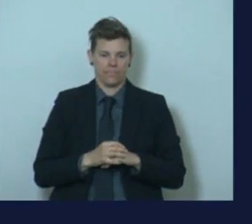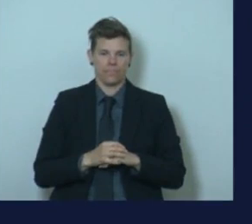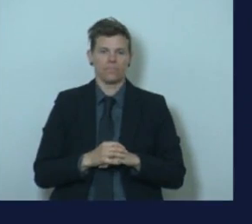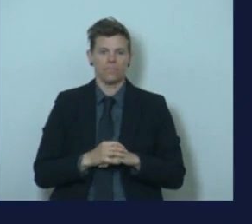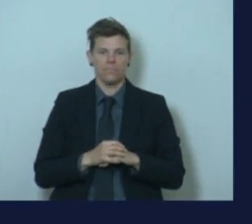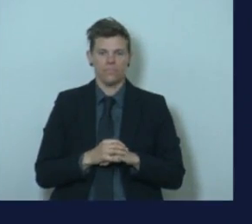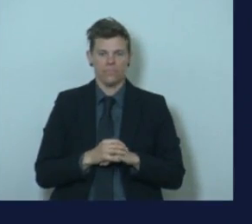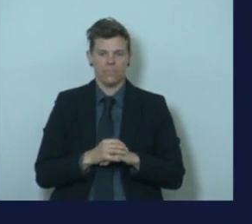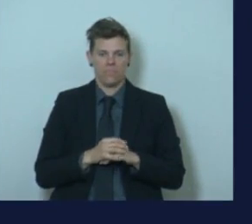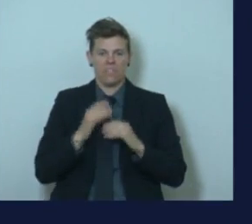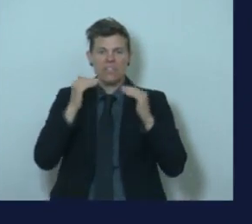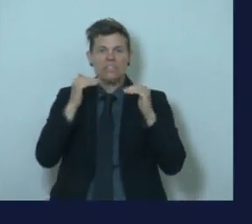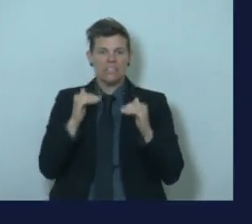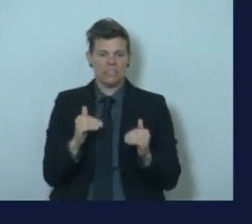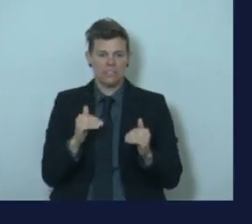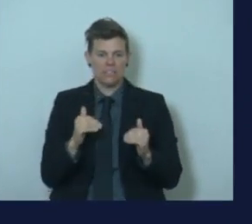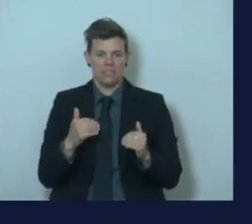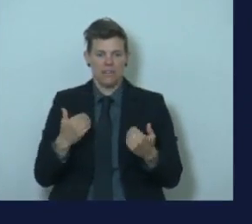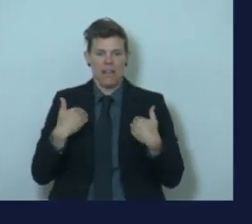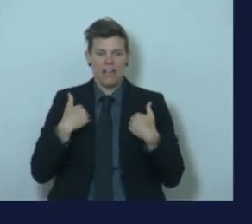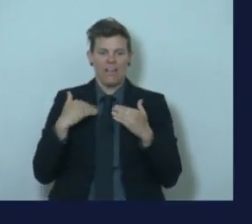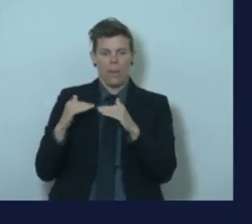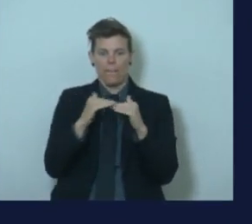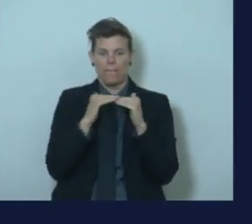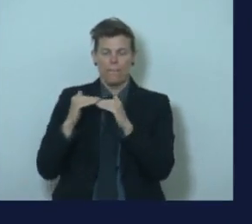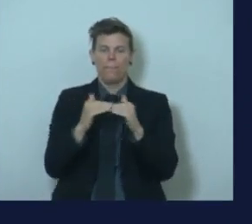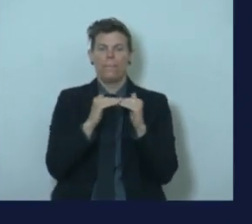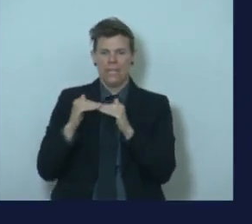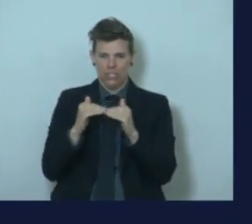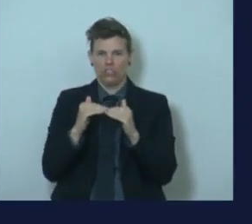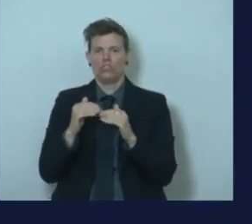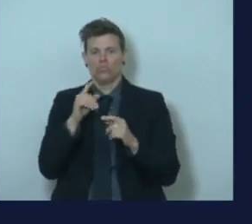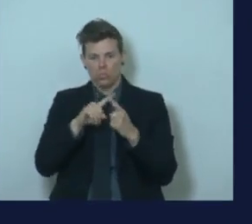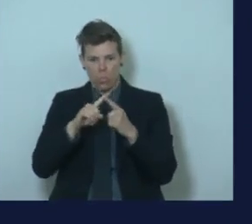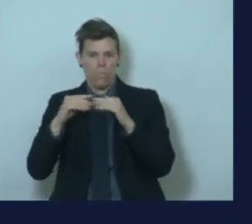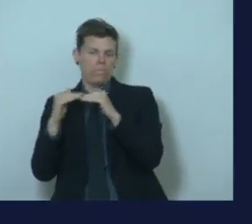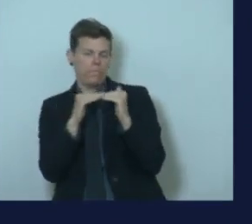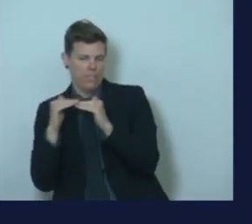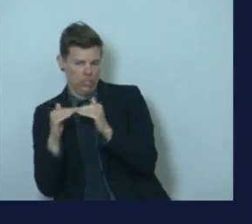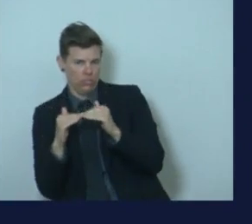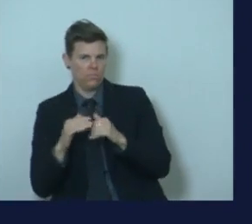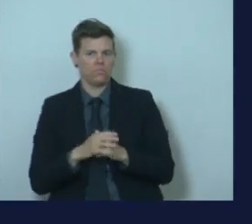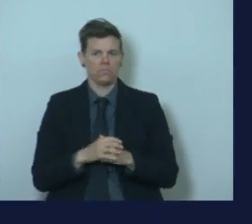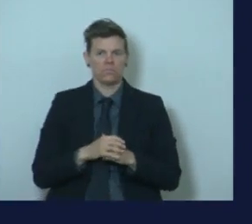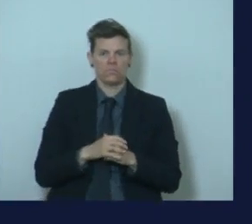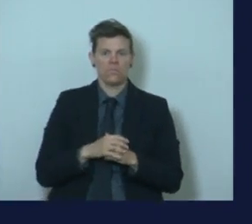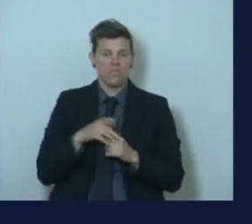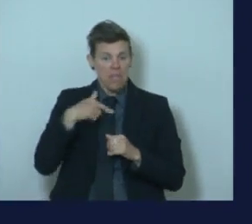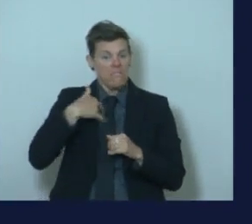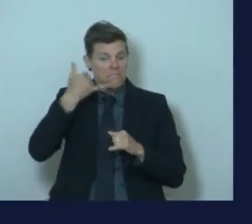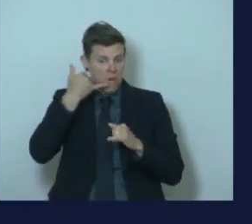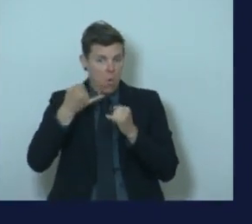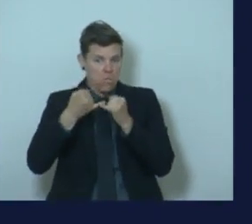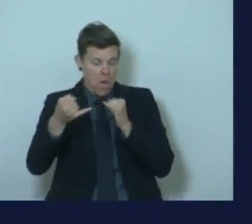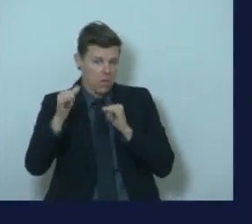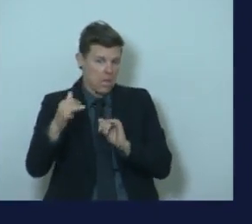CRISIS. THAT LINE IS 855507.5509 THEN, WE HAVE A PEER-TO-PEER LINE.